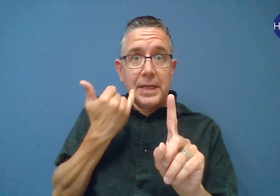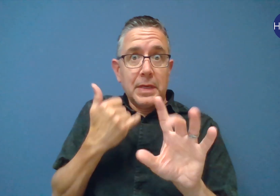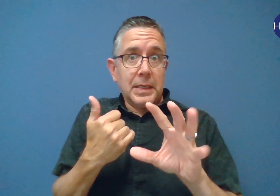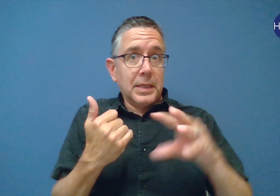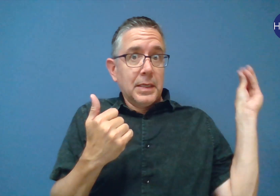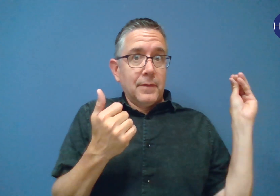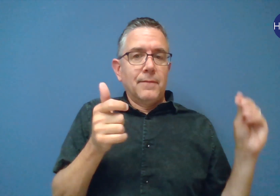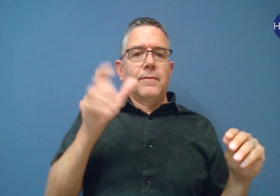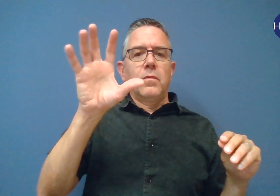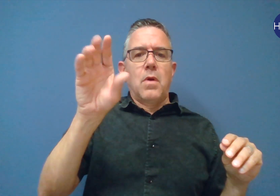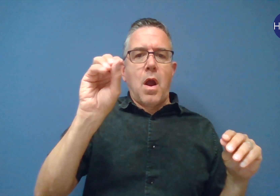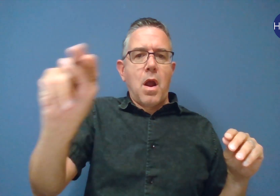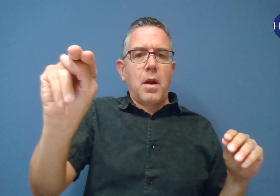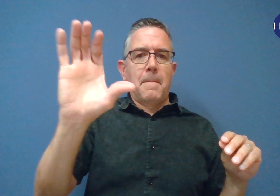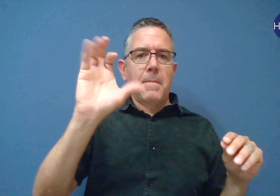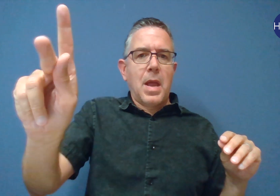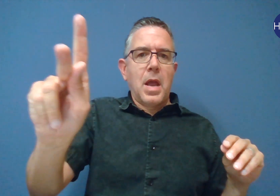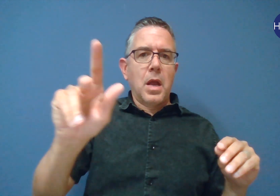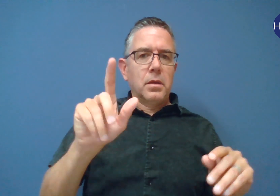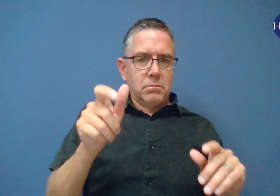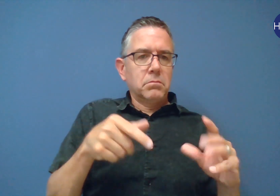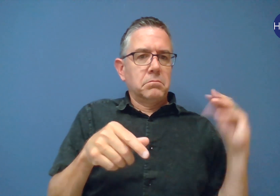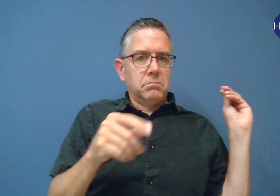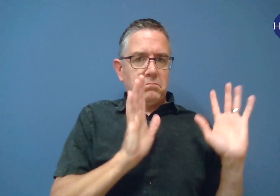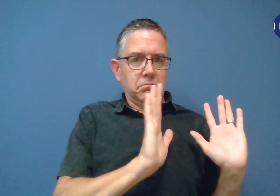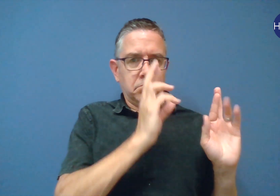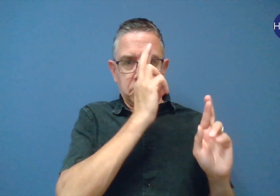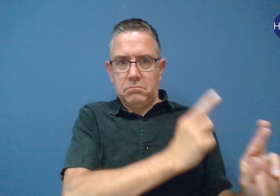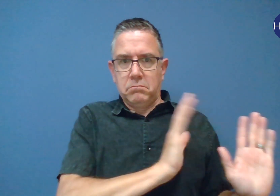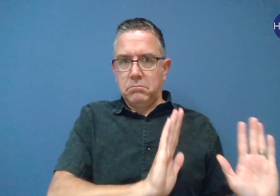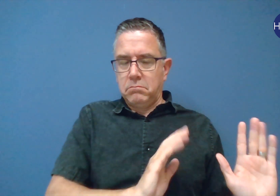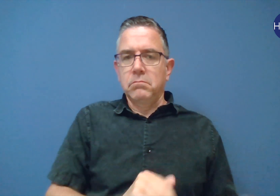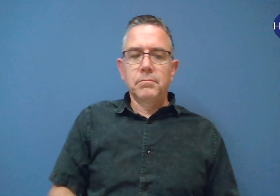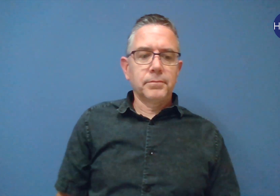If they departed the business, the CC needs to be turned on with captioning. Respect them with low visions.